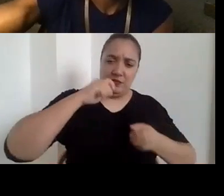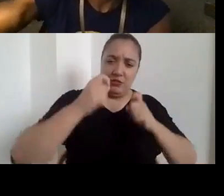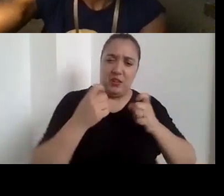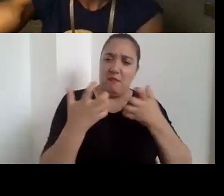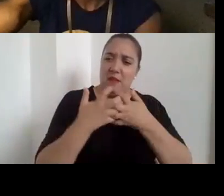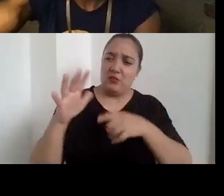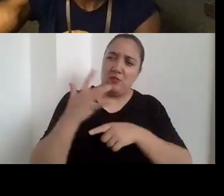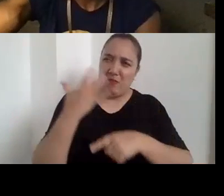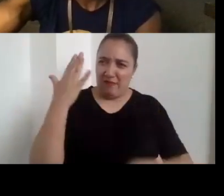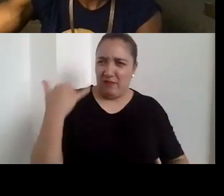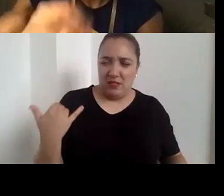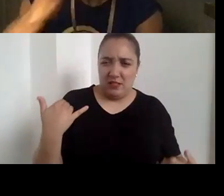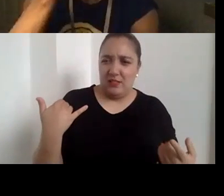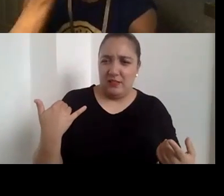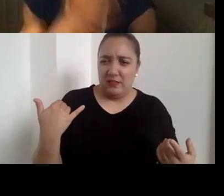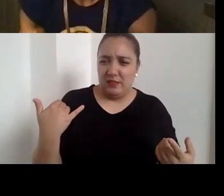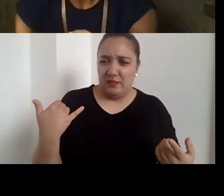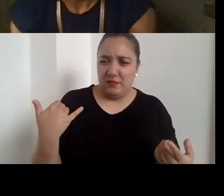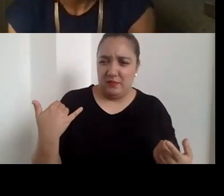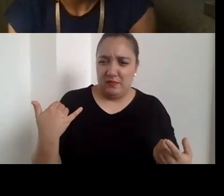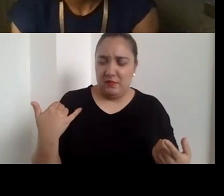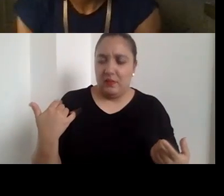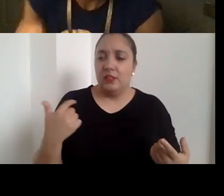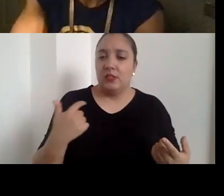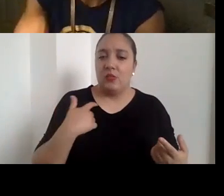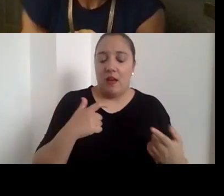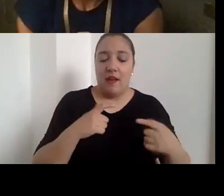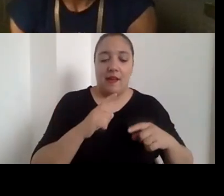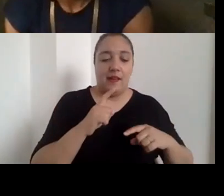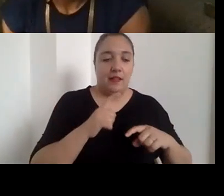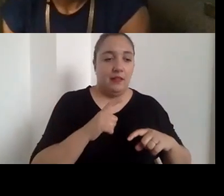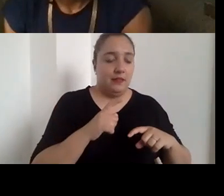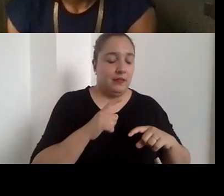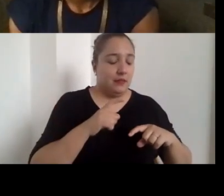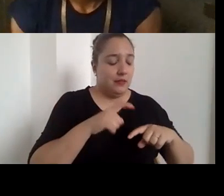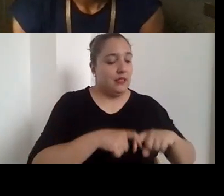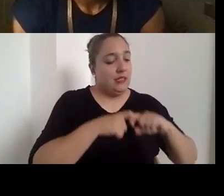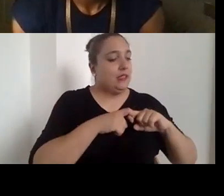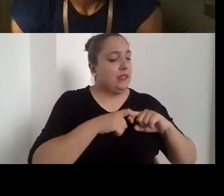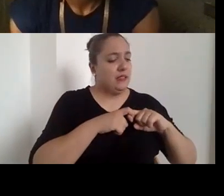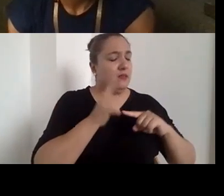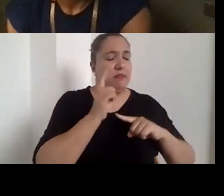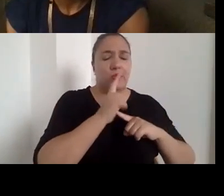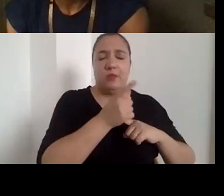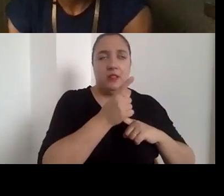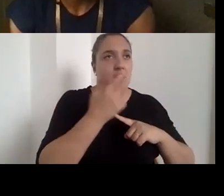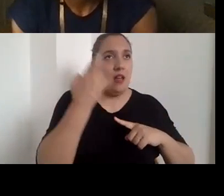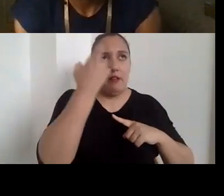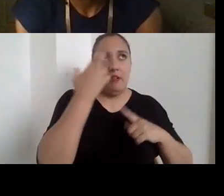I had this moment where I realize that so much of my work is